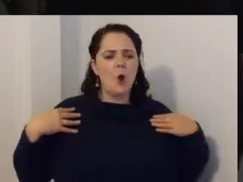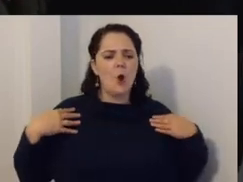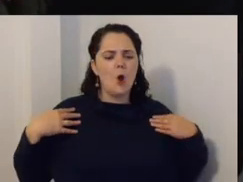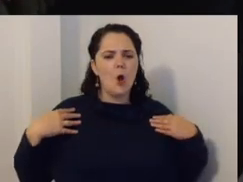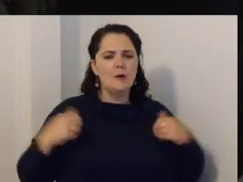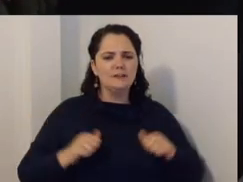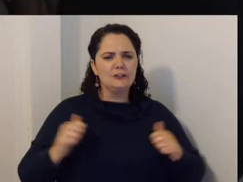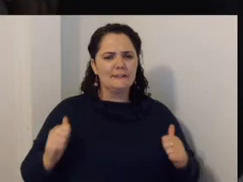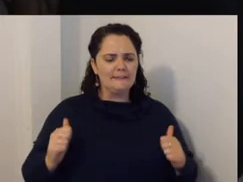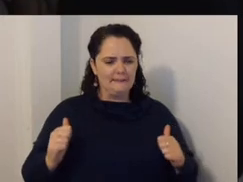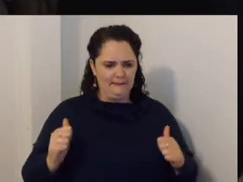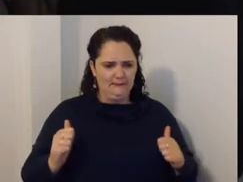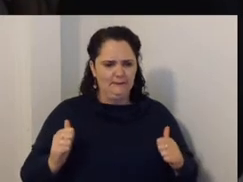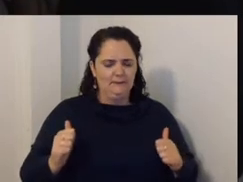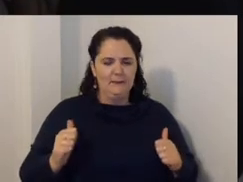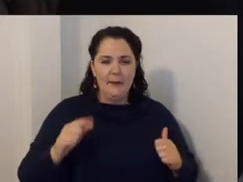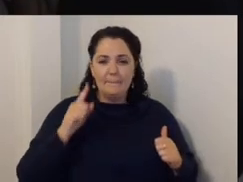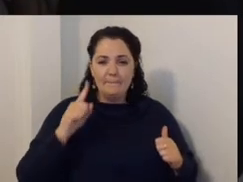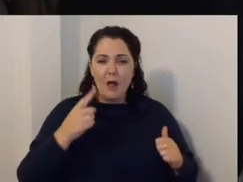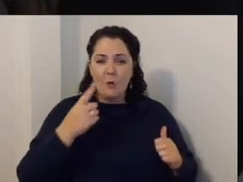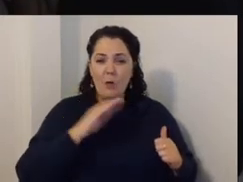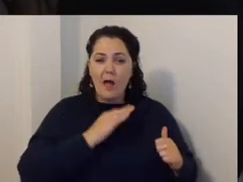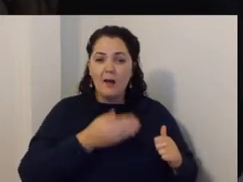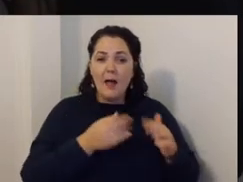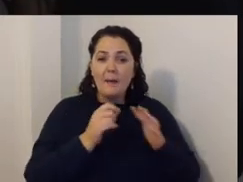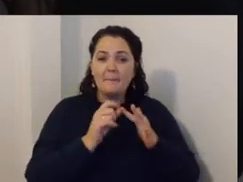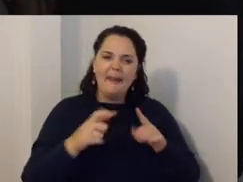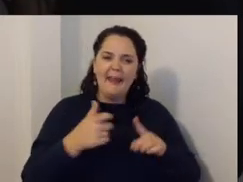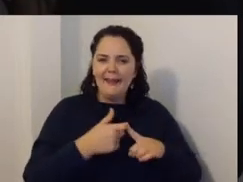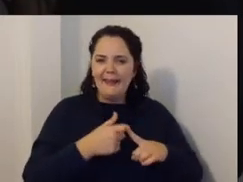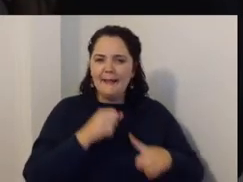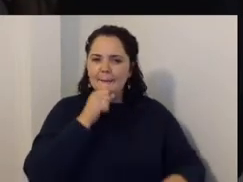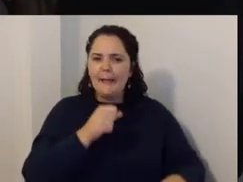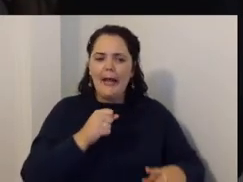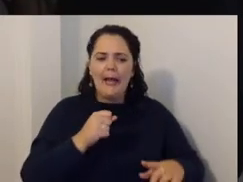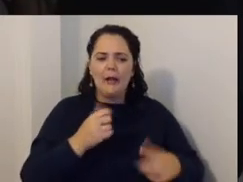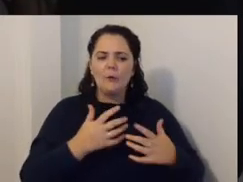but look at the hotness of the light there on his pec, the light the way it comes across his ribs, his